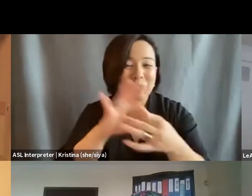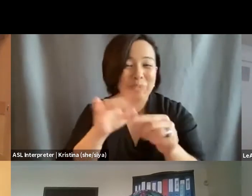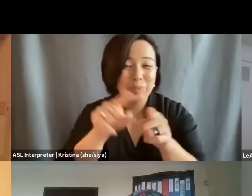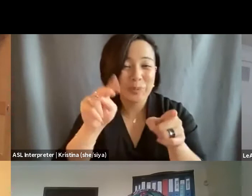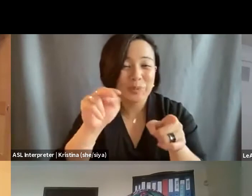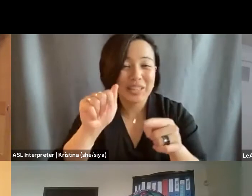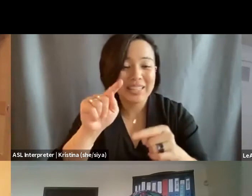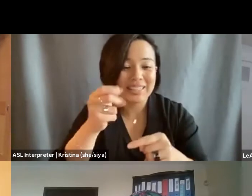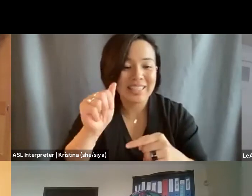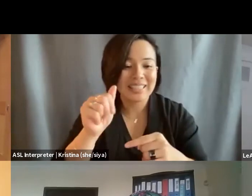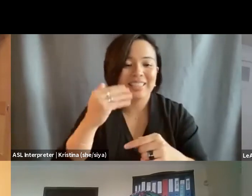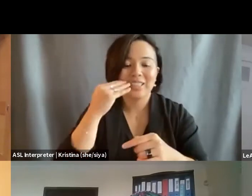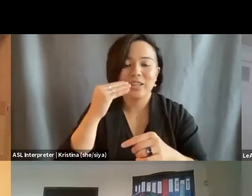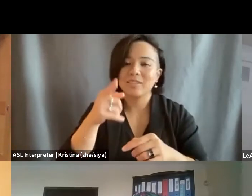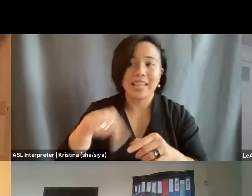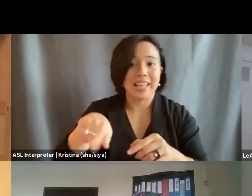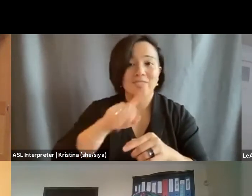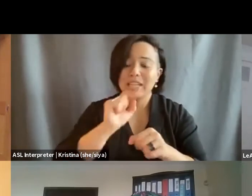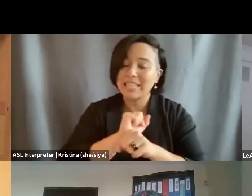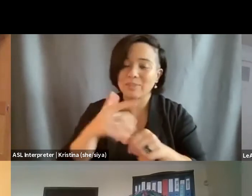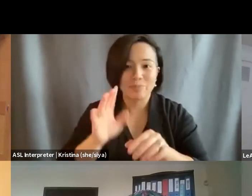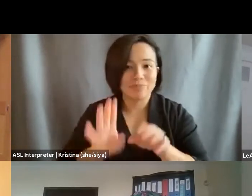stepped up and undertook,